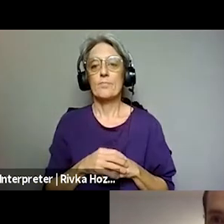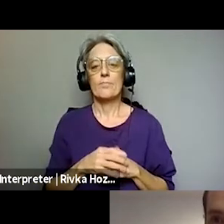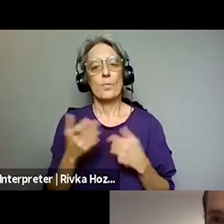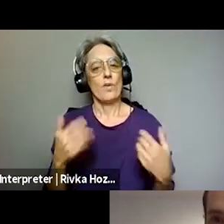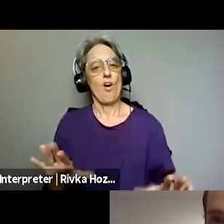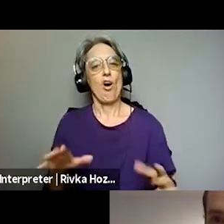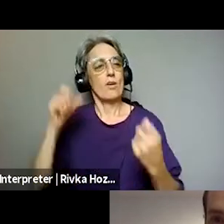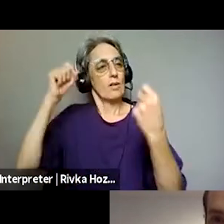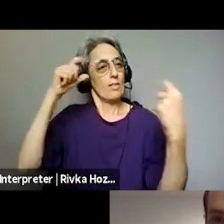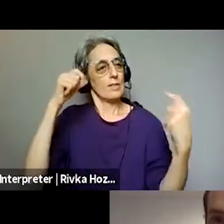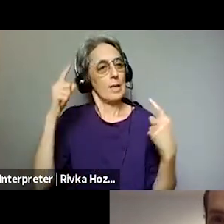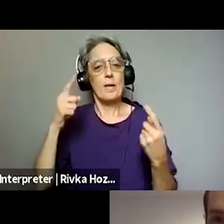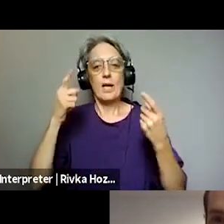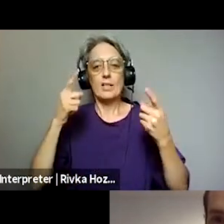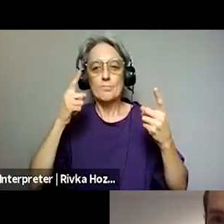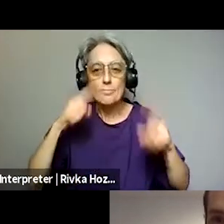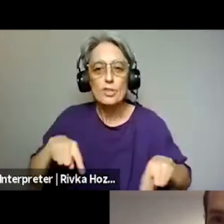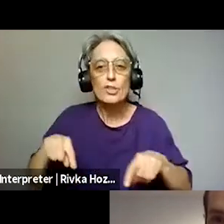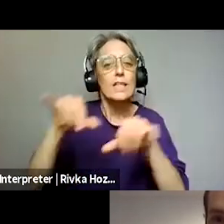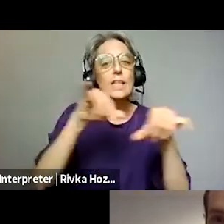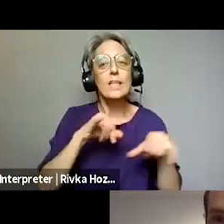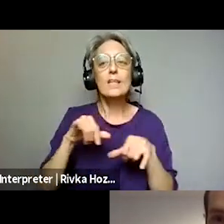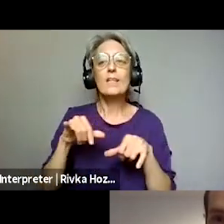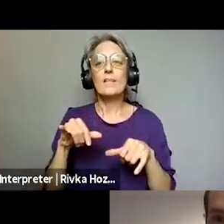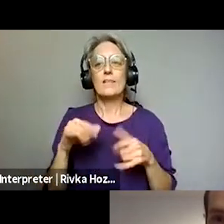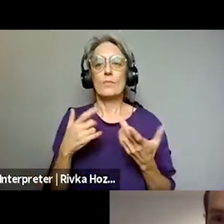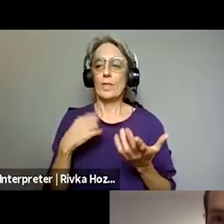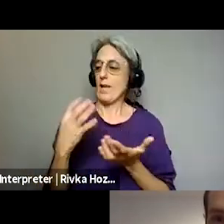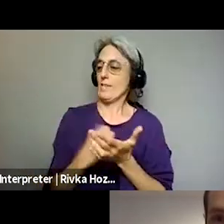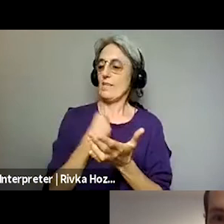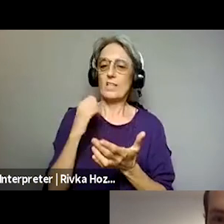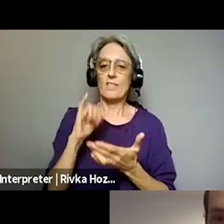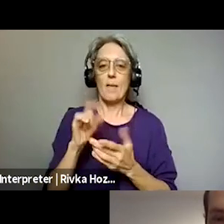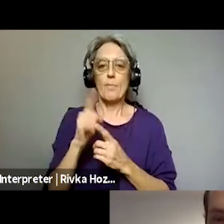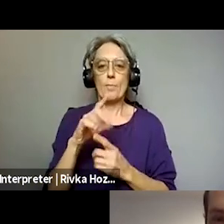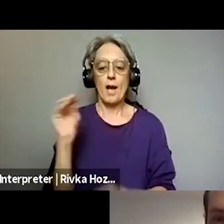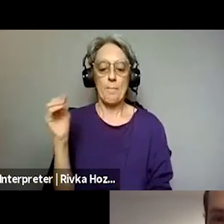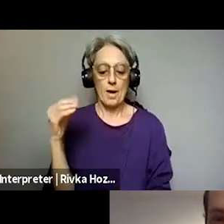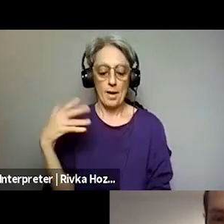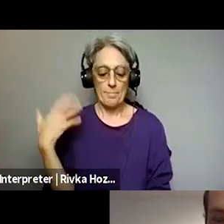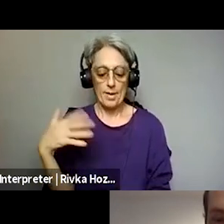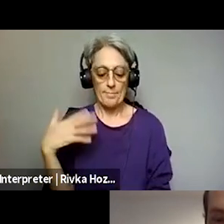in a lot of ways and so we can take advantage of that momentum and move forward with it.